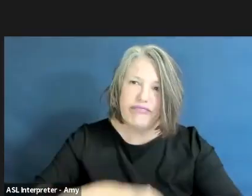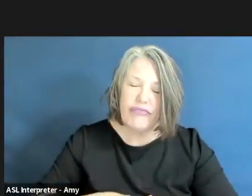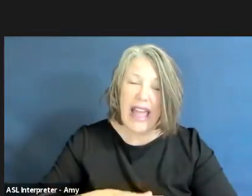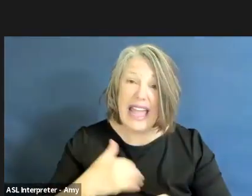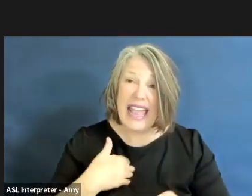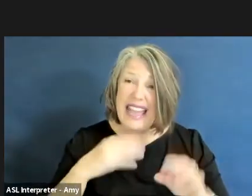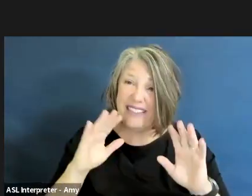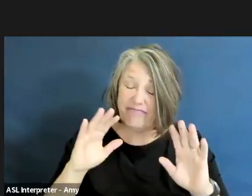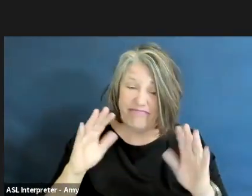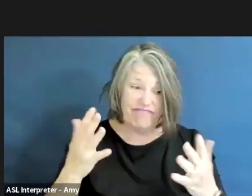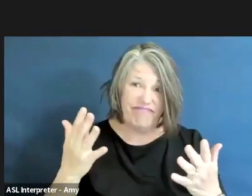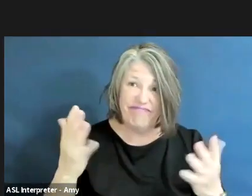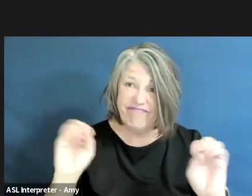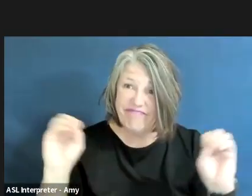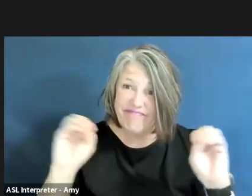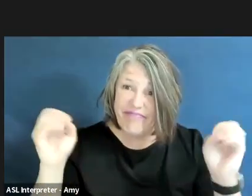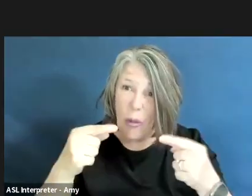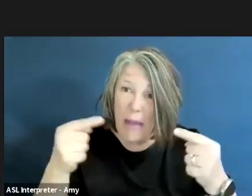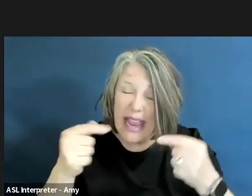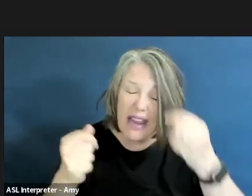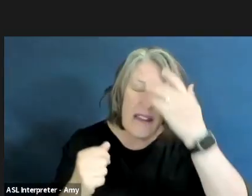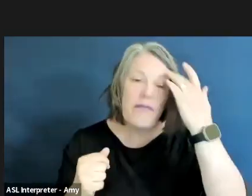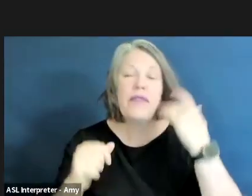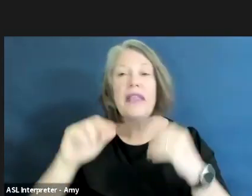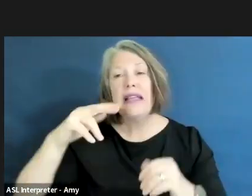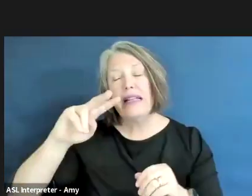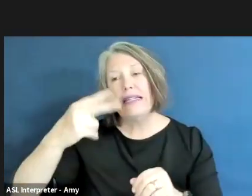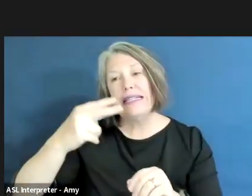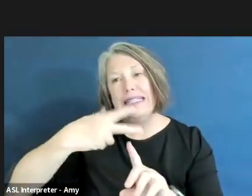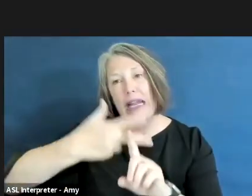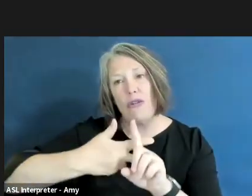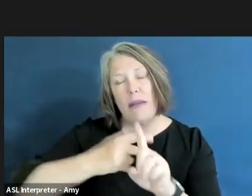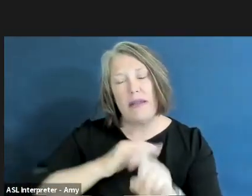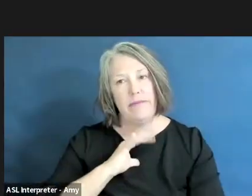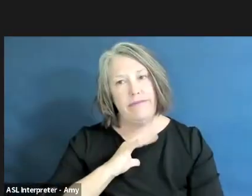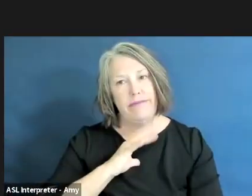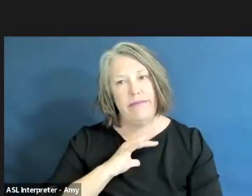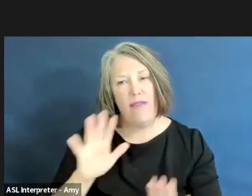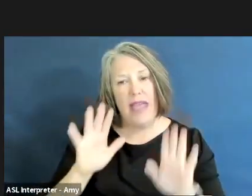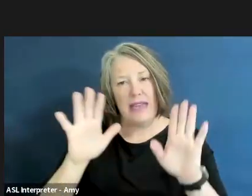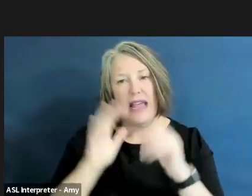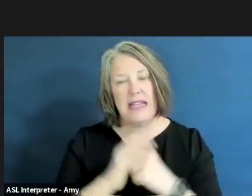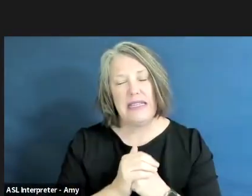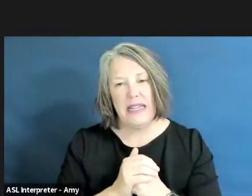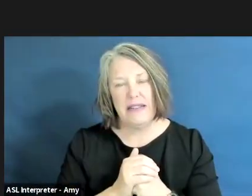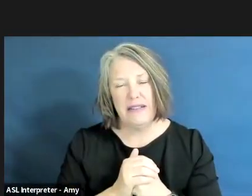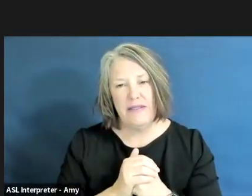The second trimester was fantastic. I just lost my spot.